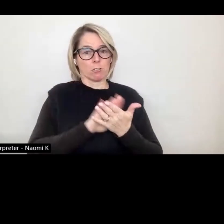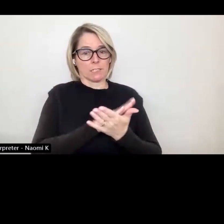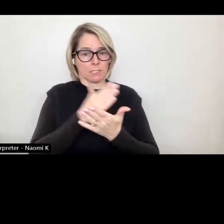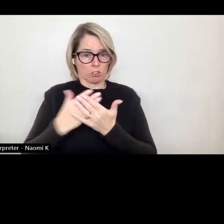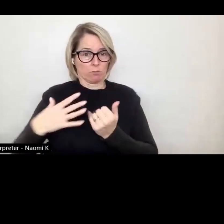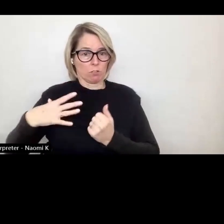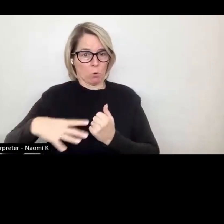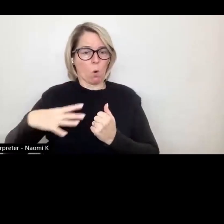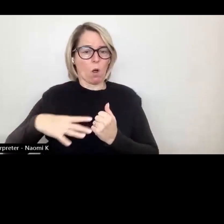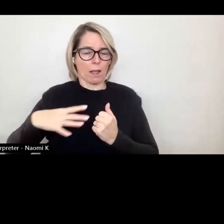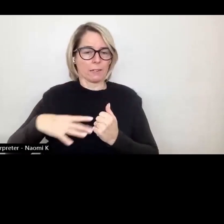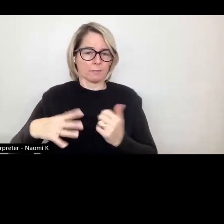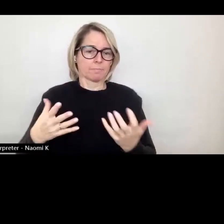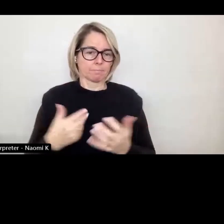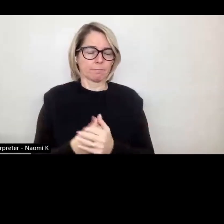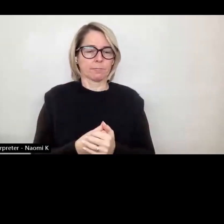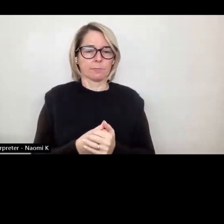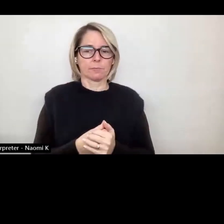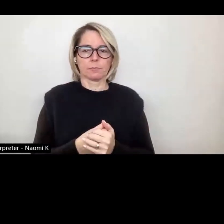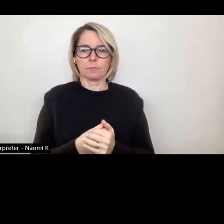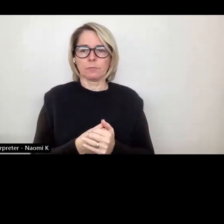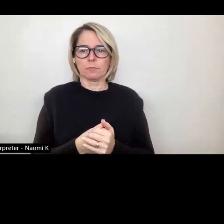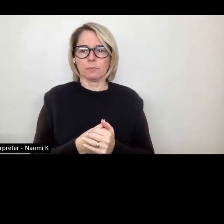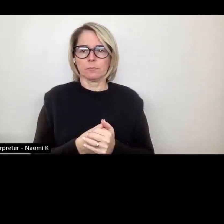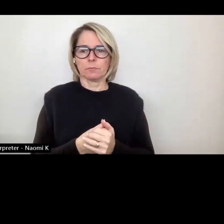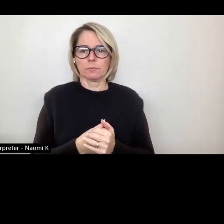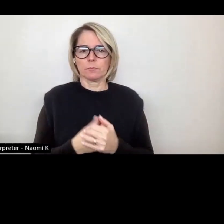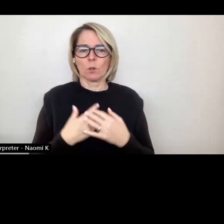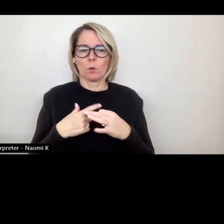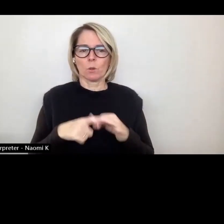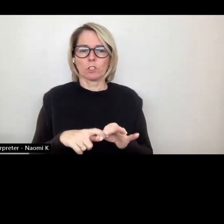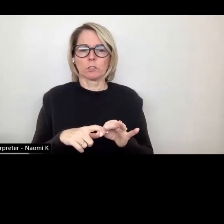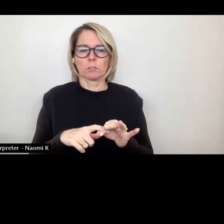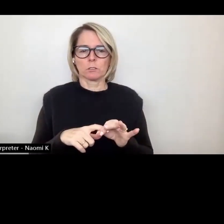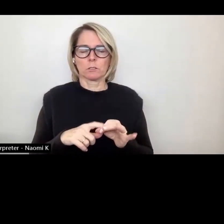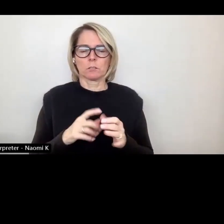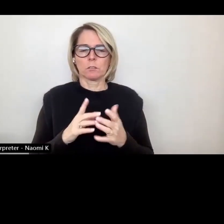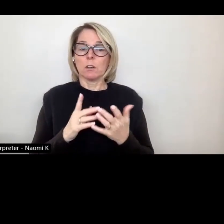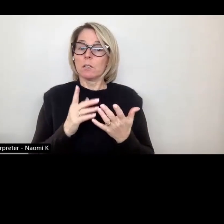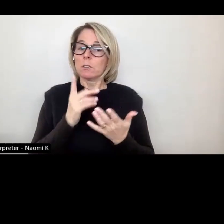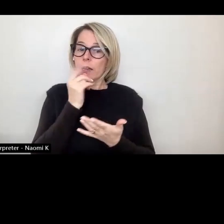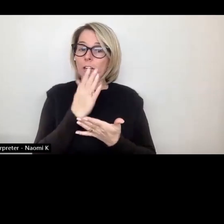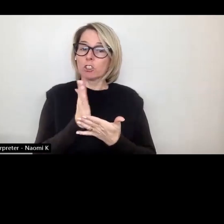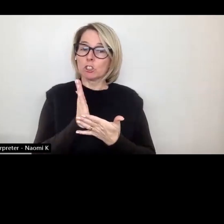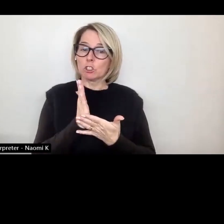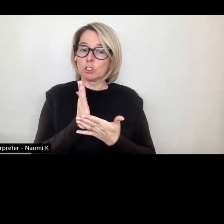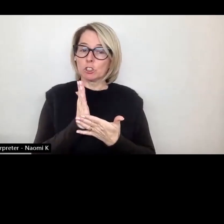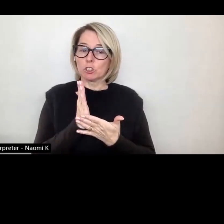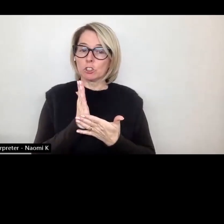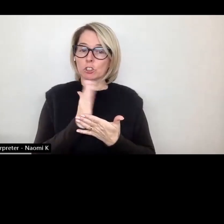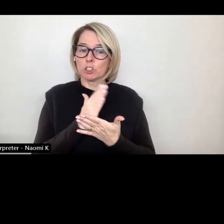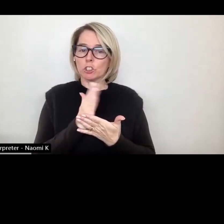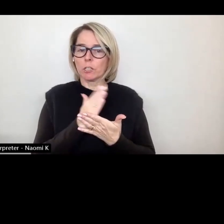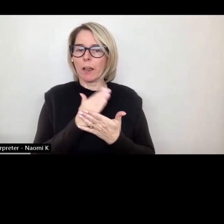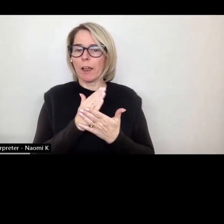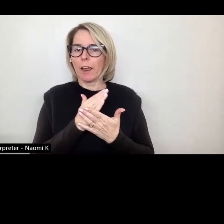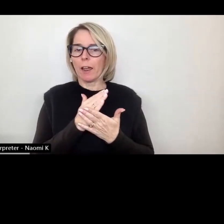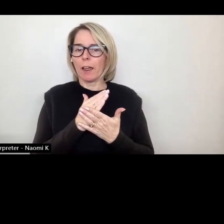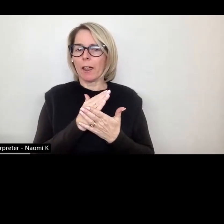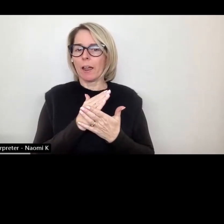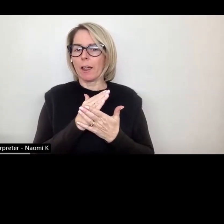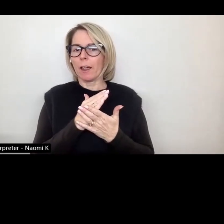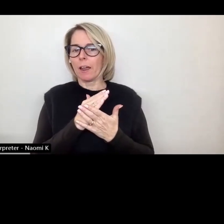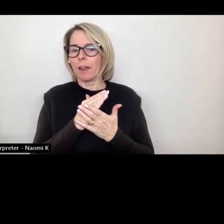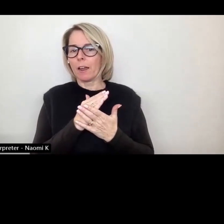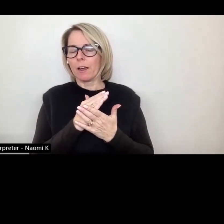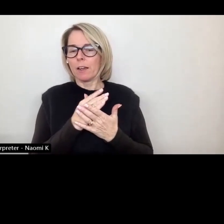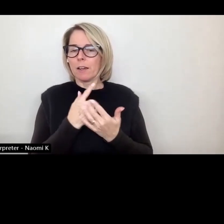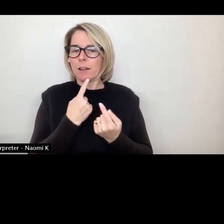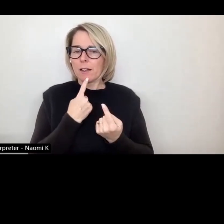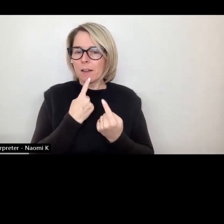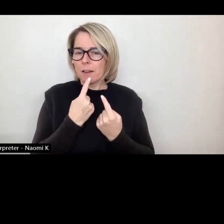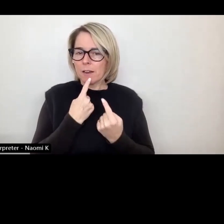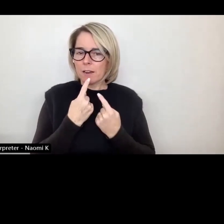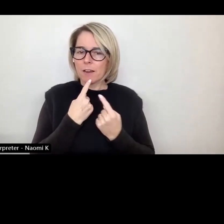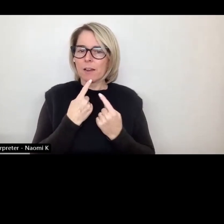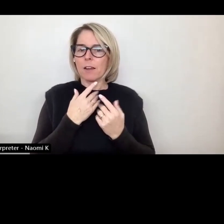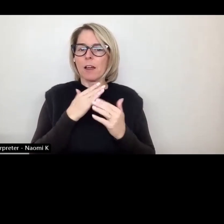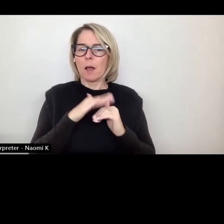There's a question about are we able to share any insights beyond the ICSS Evaluation about the effectiveness of the Carers STAR™ in practice?